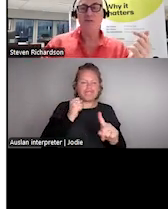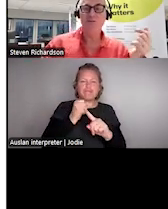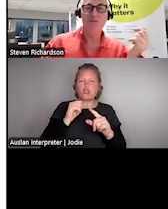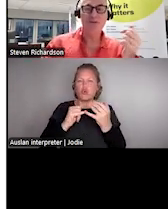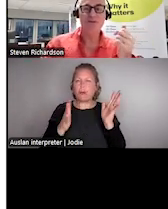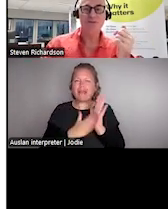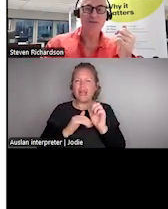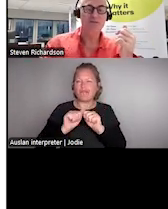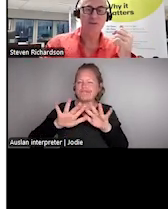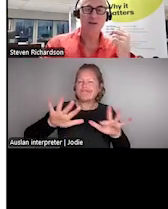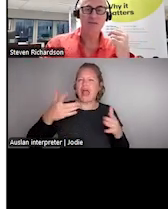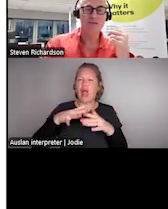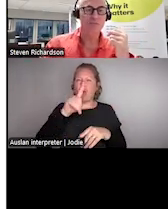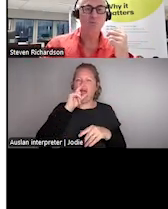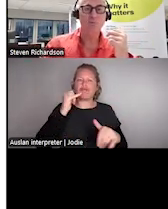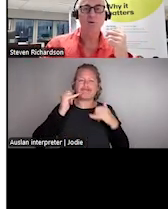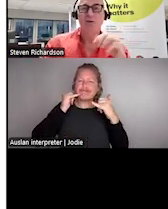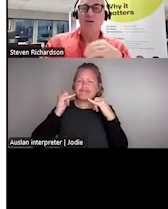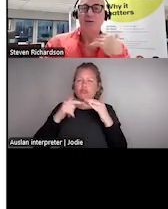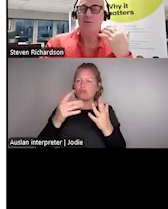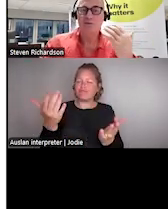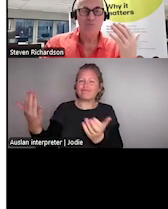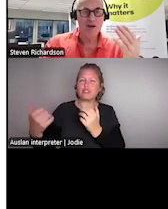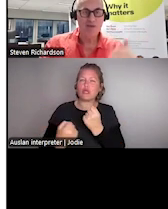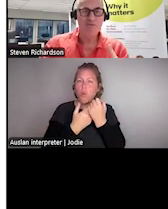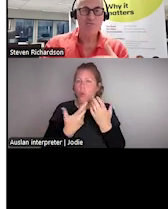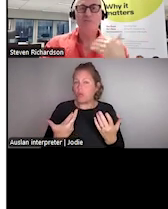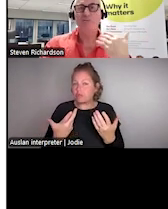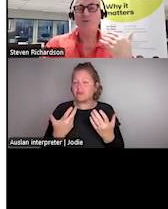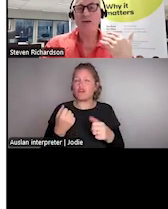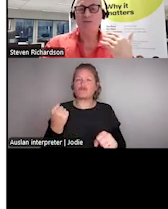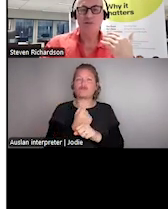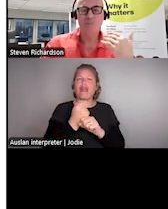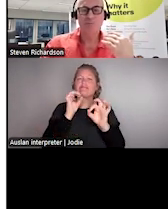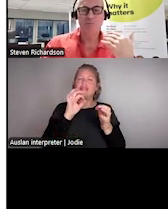calls on the day to seek support? Creating a prescription for the day is really important.